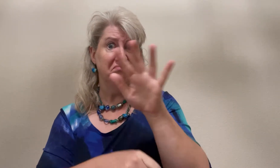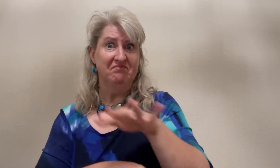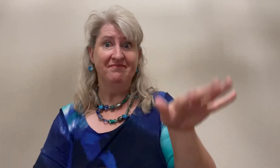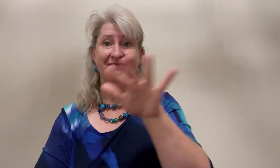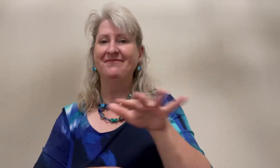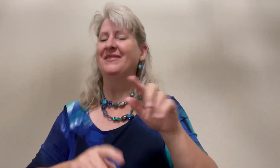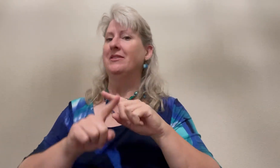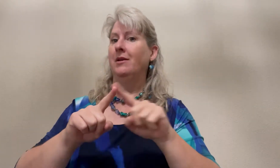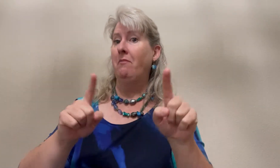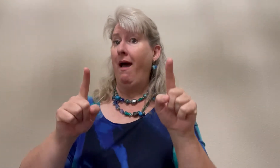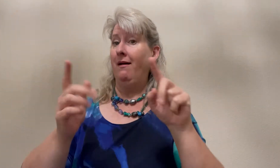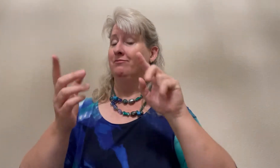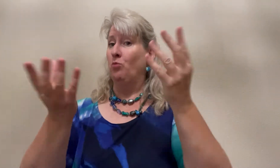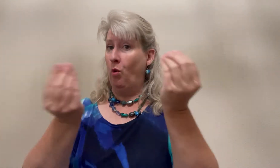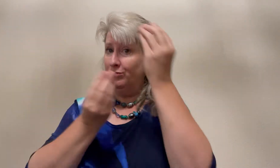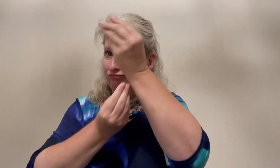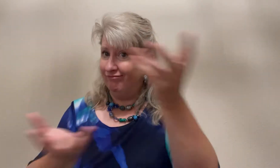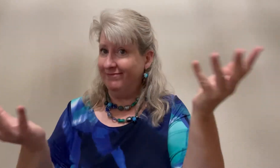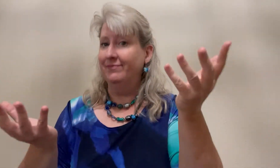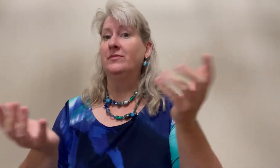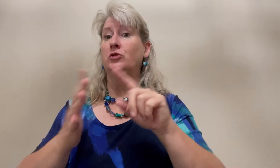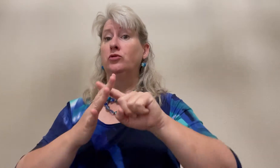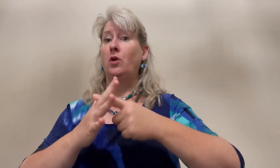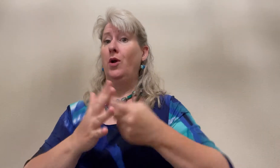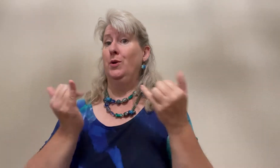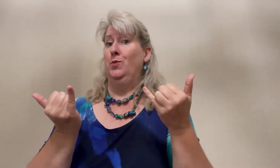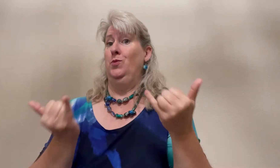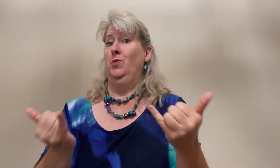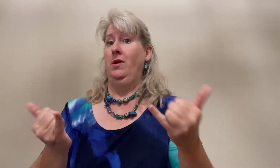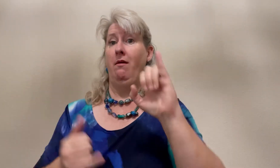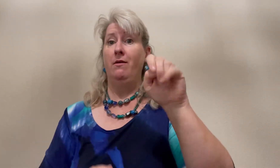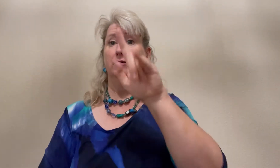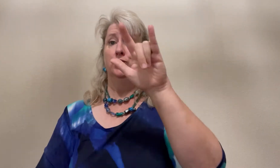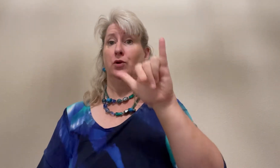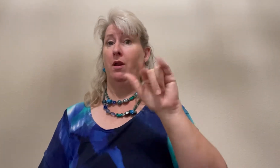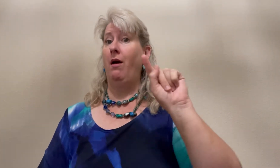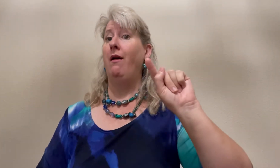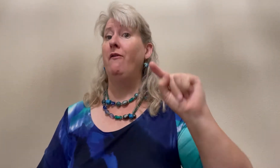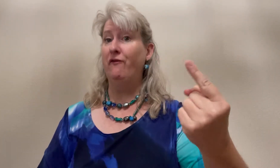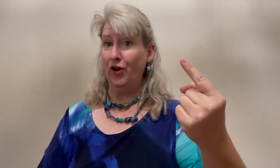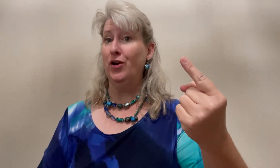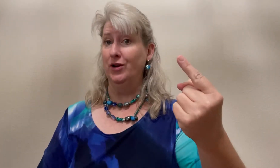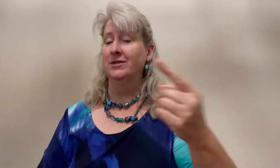Approximately that long, but want to share with you that starting today, July 1st (recently),